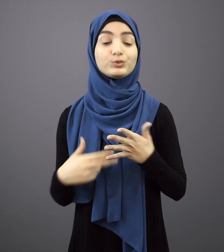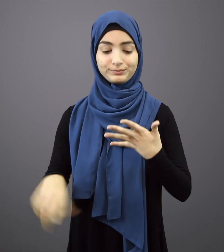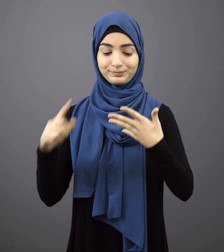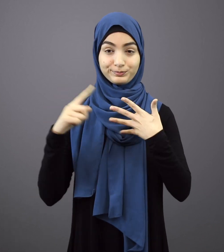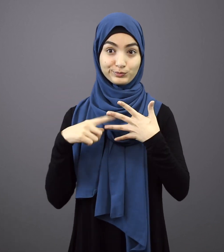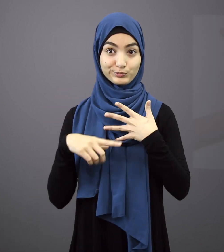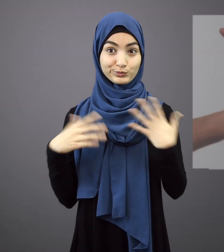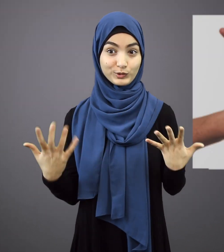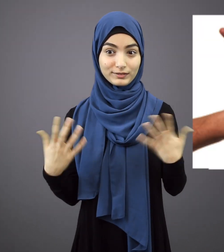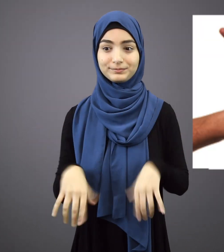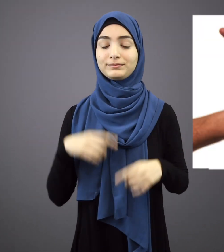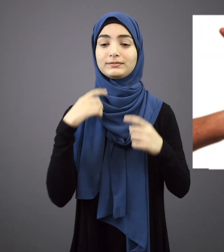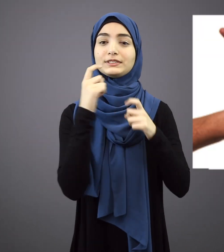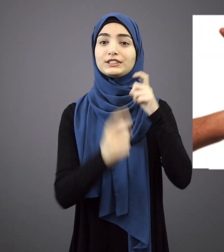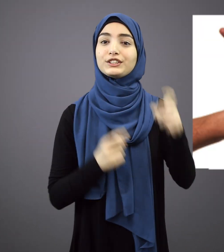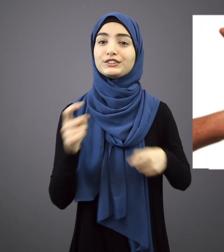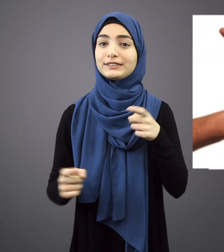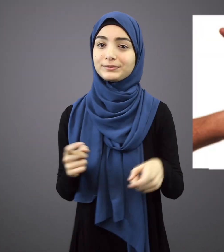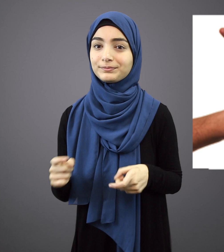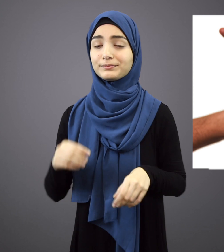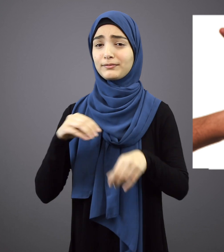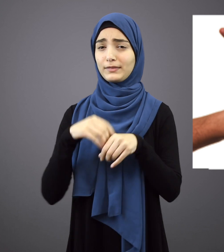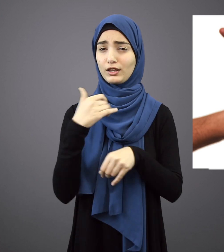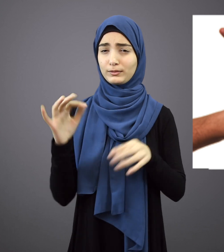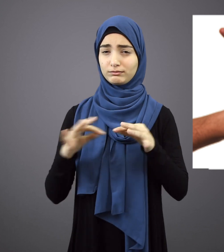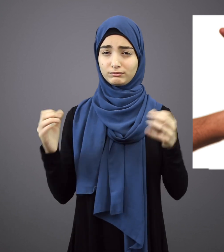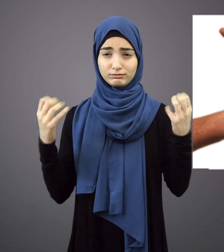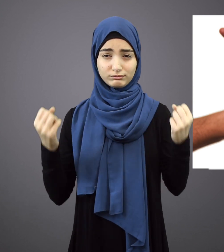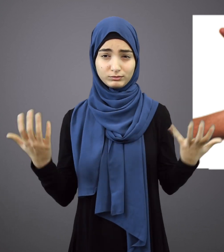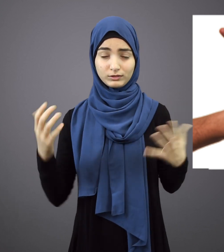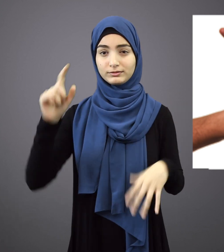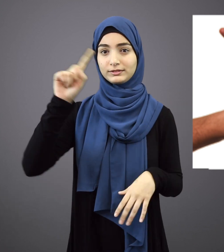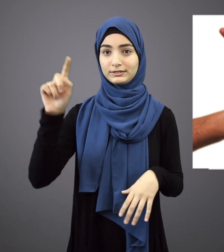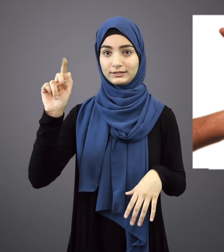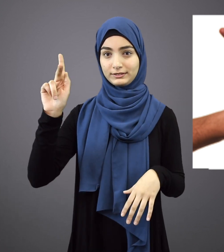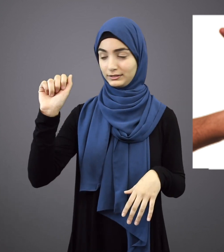Now a third rule is Charity, Zakat in Arabic